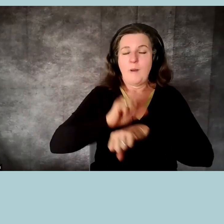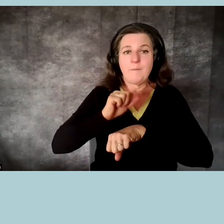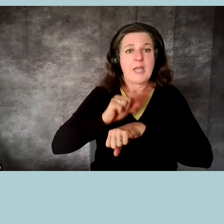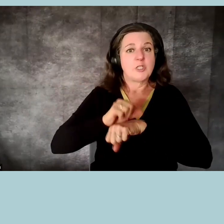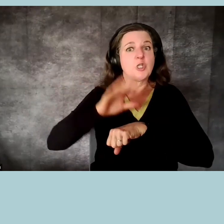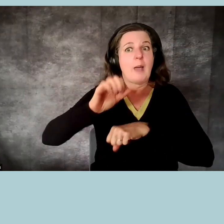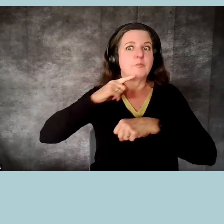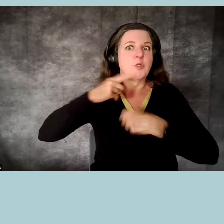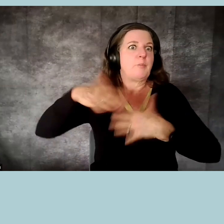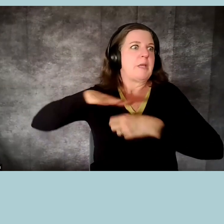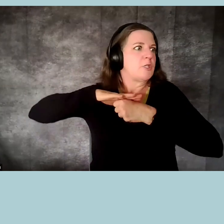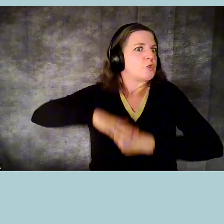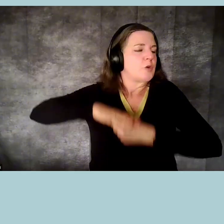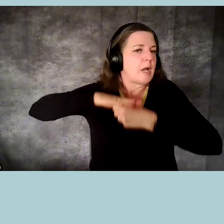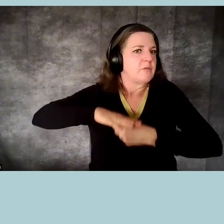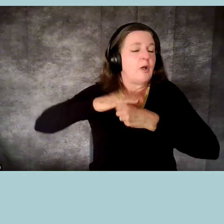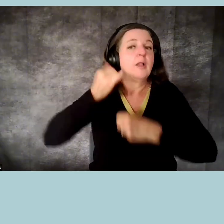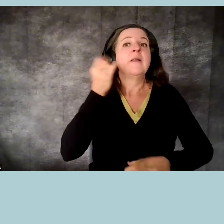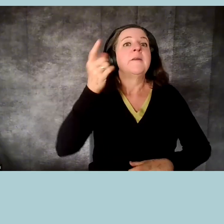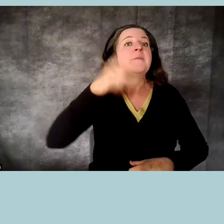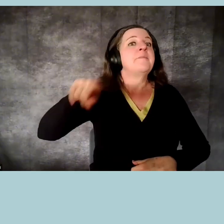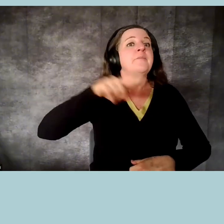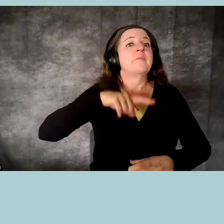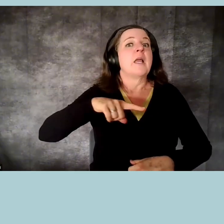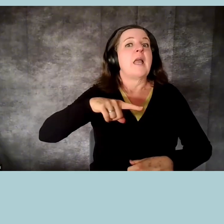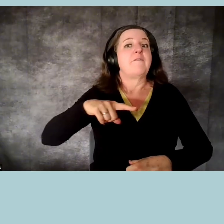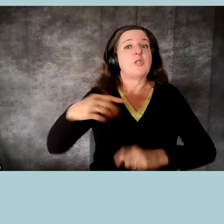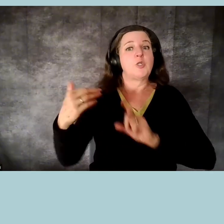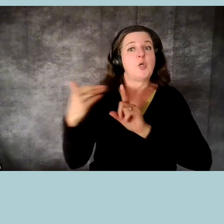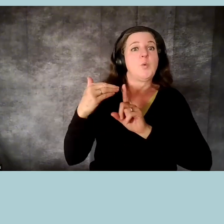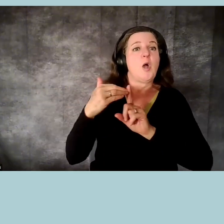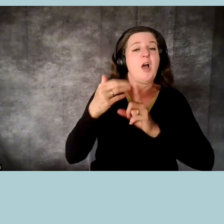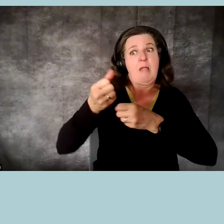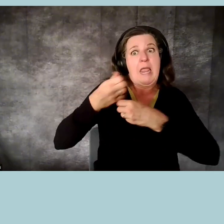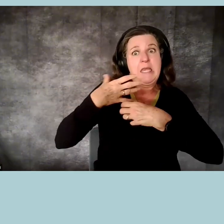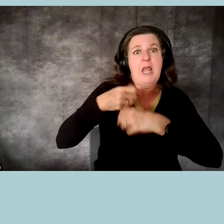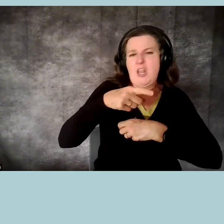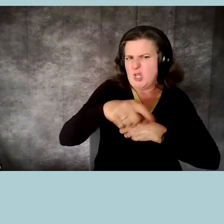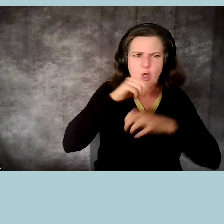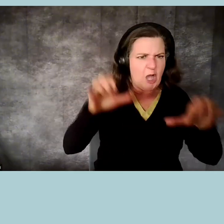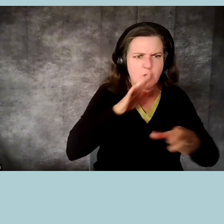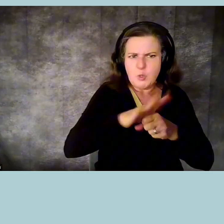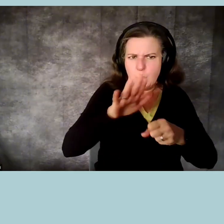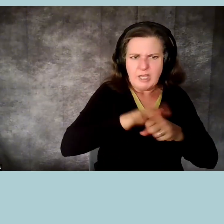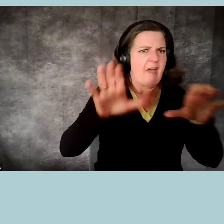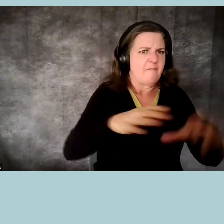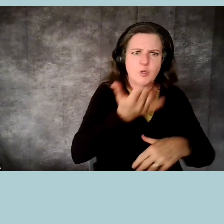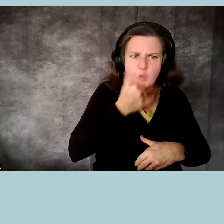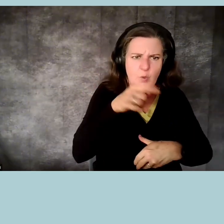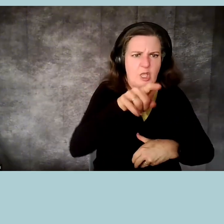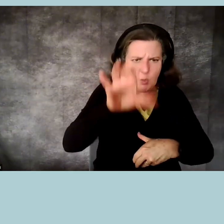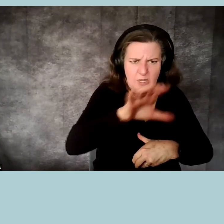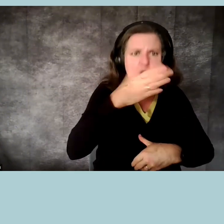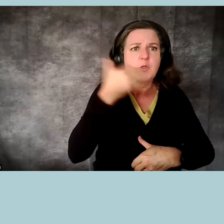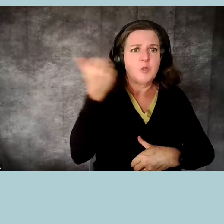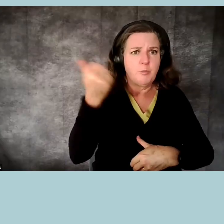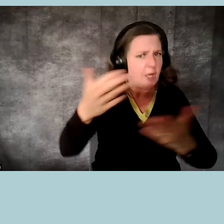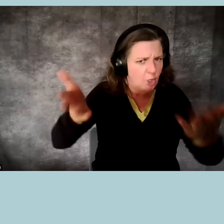if it's you all reaching out and yelling at me, telling us that we're not doing enough and doing it wrong and we need to do it better, I welcome that. So,